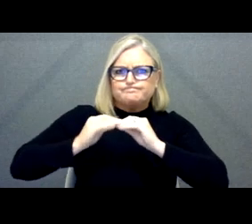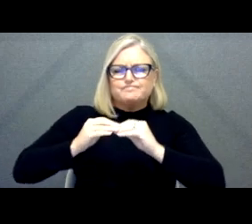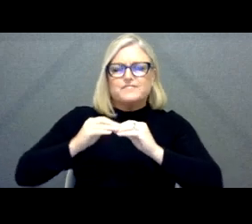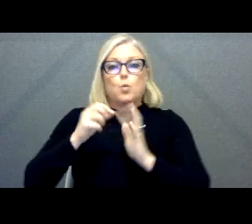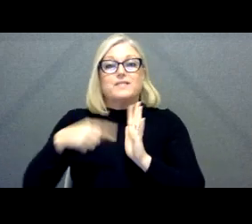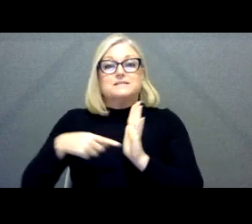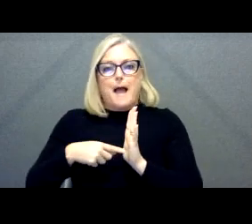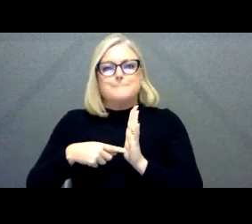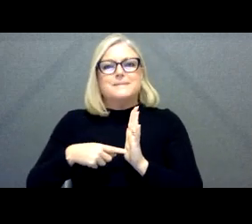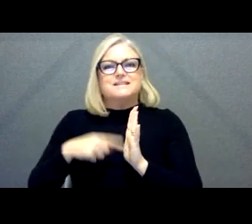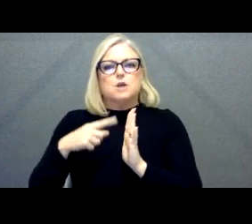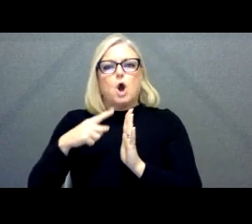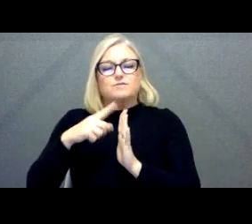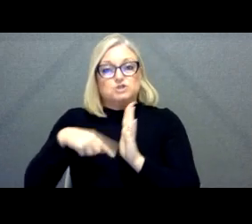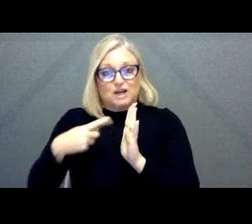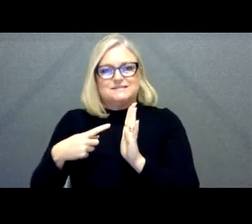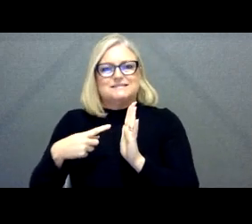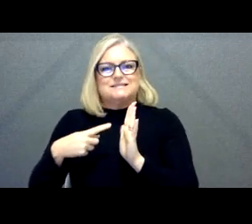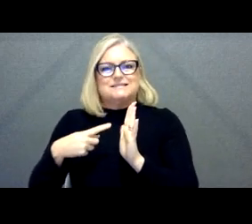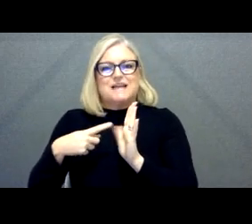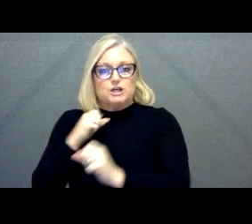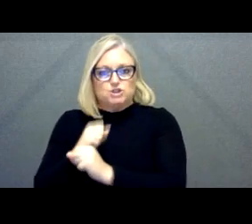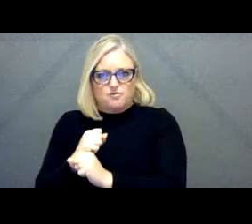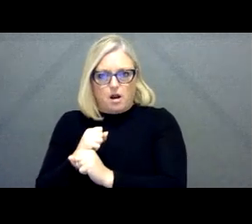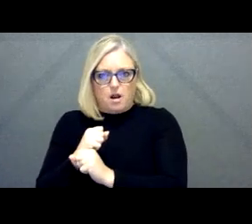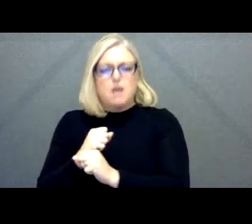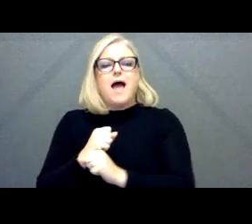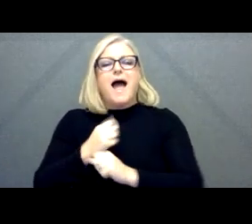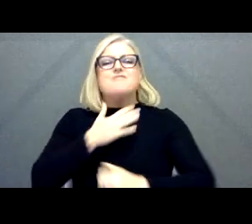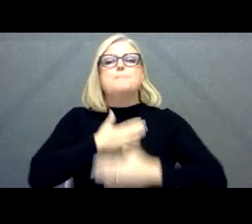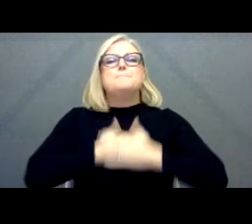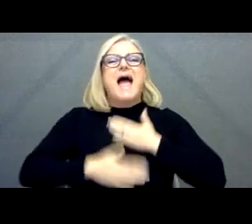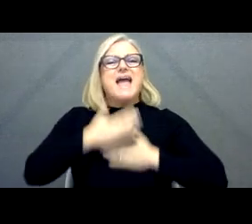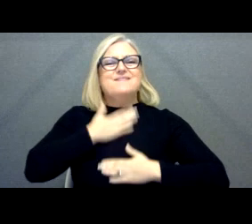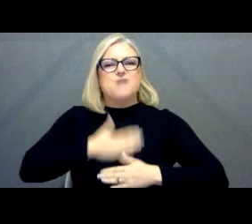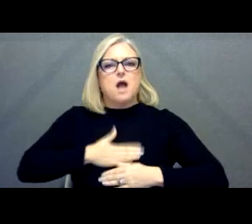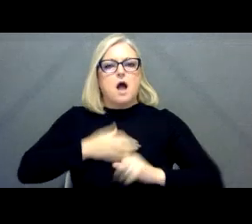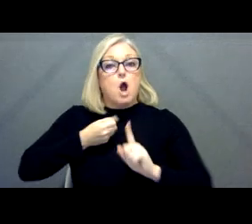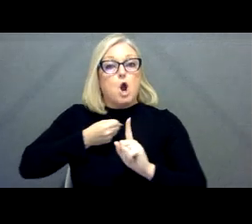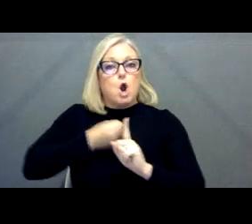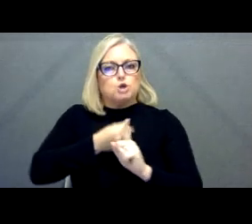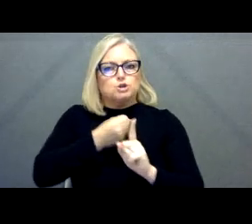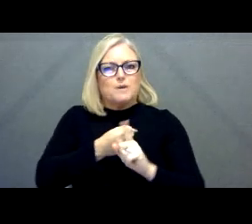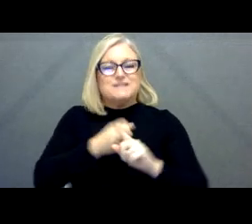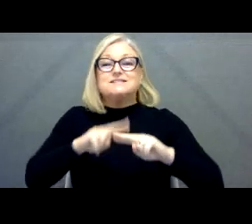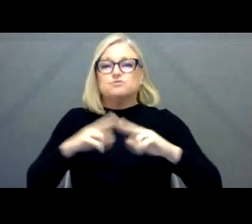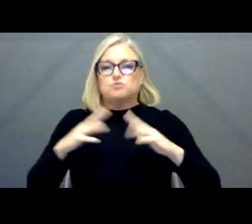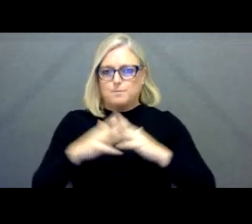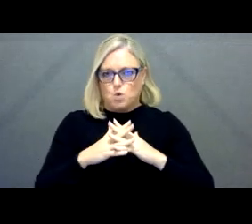General is a behavioral consequences framework and really um I'm perhaps giving you a real um